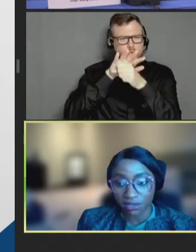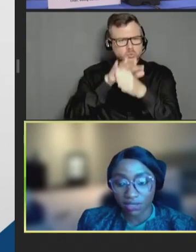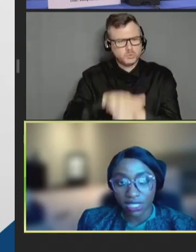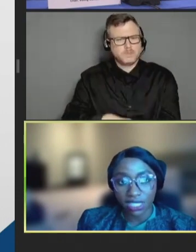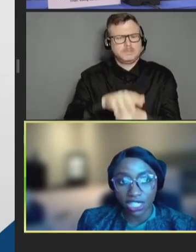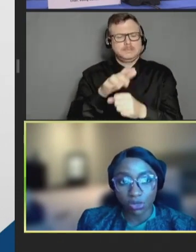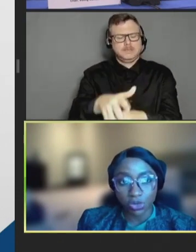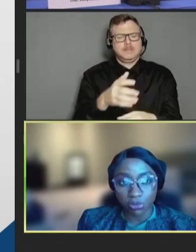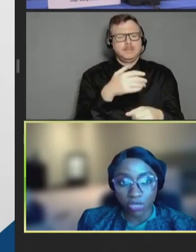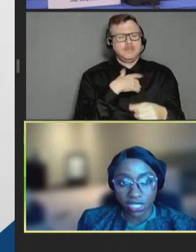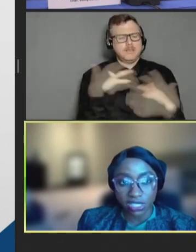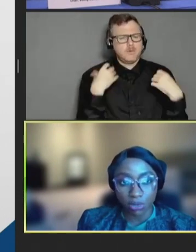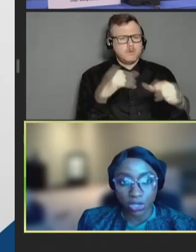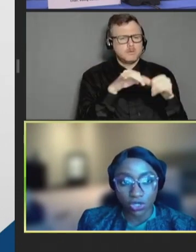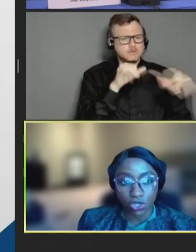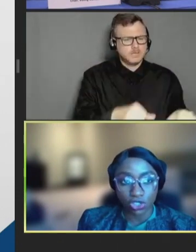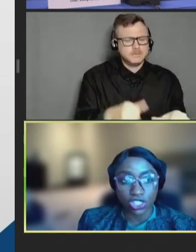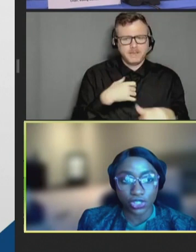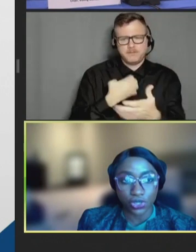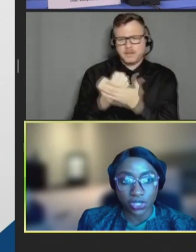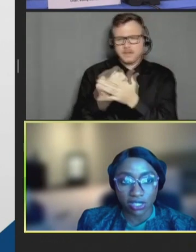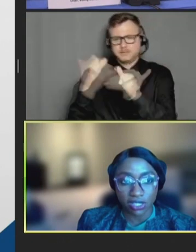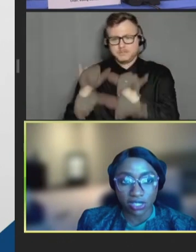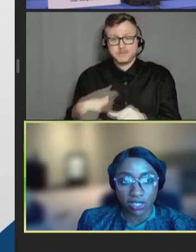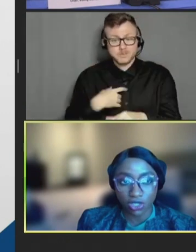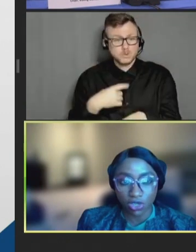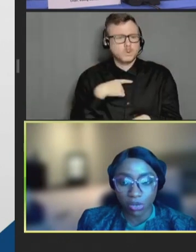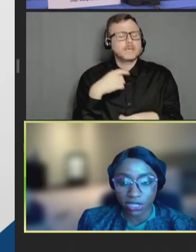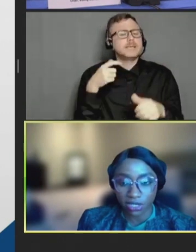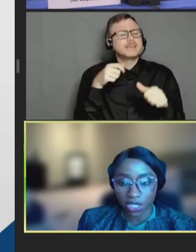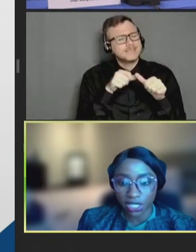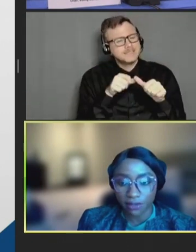and do not up to this present, and we still continue to see the effects of the pandemic.